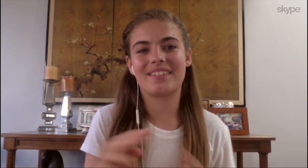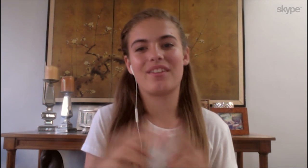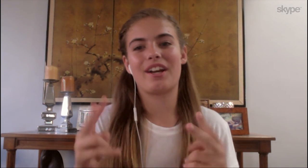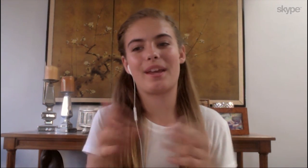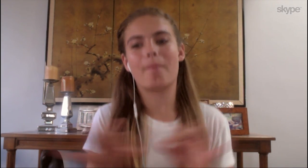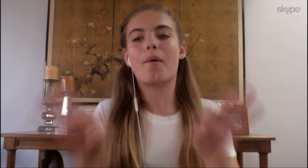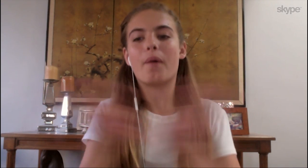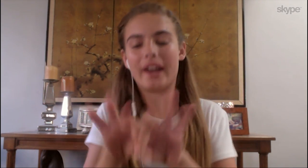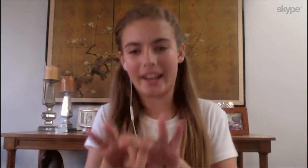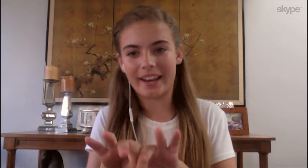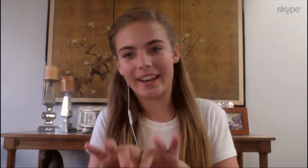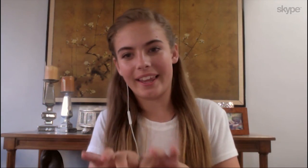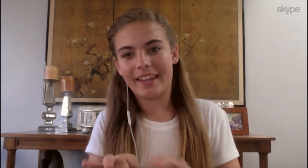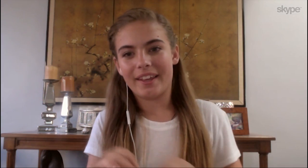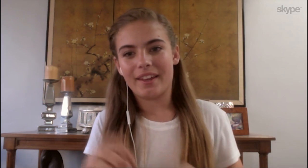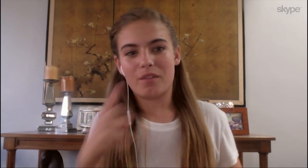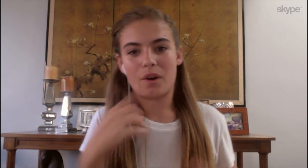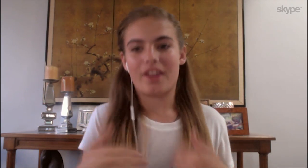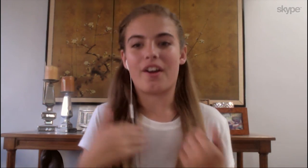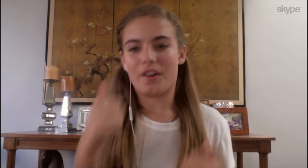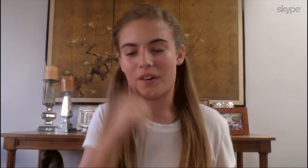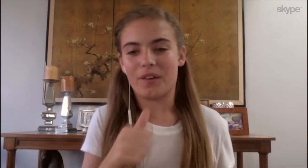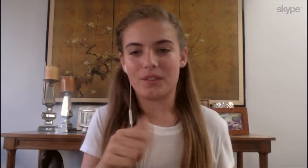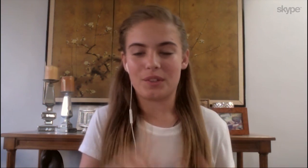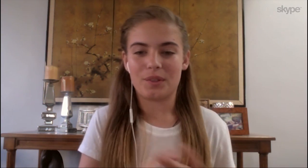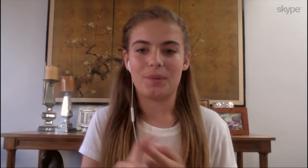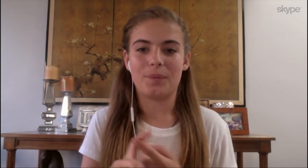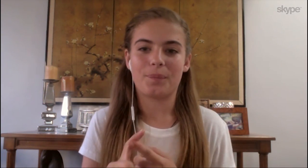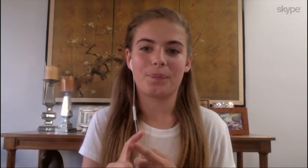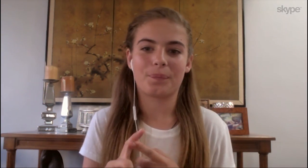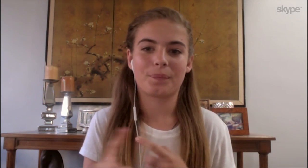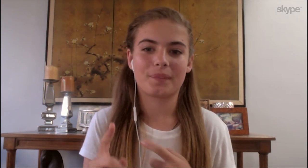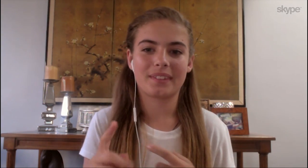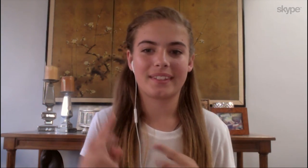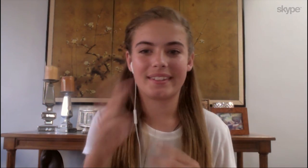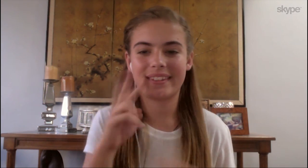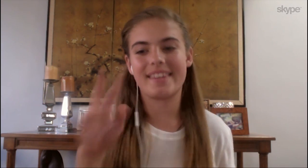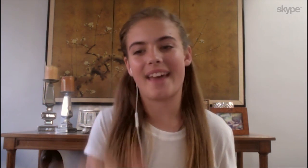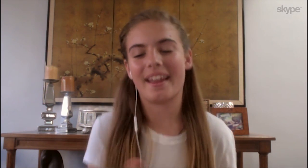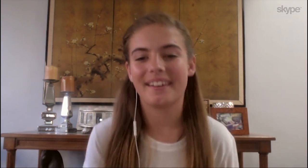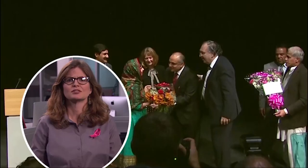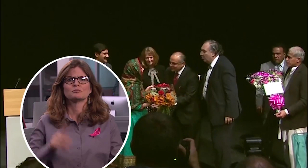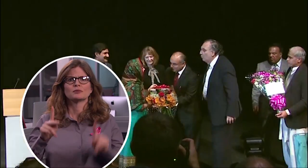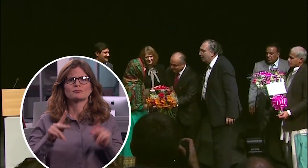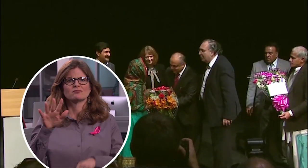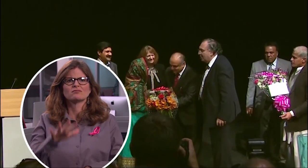very important for a young girl to see that.”